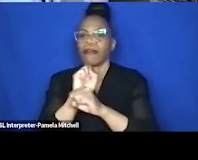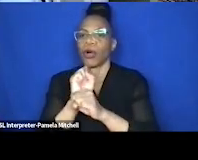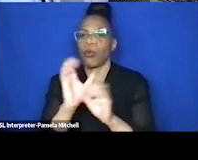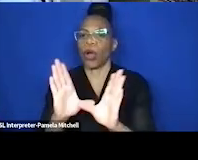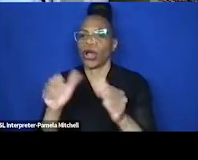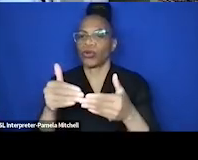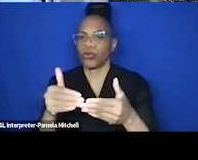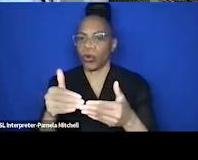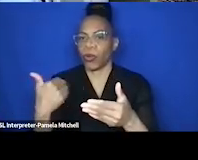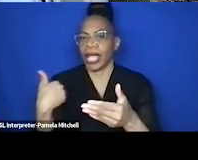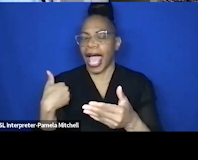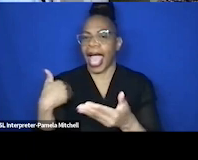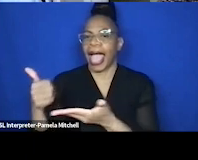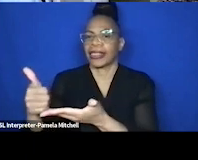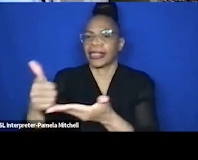of our local SSA.